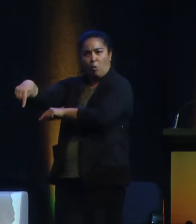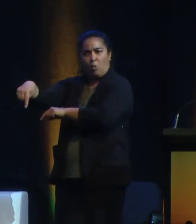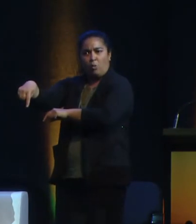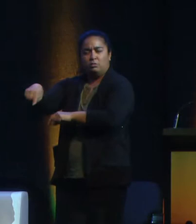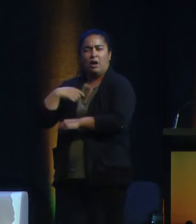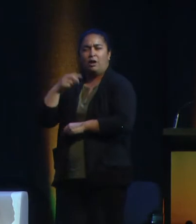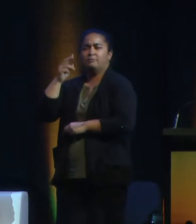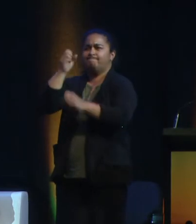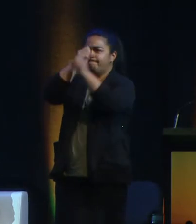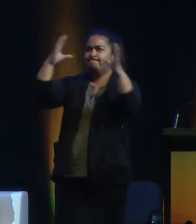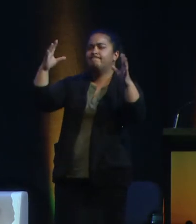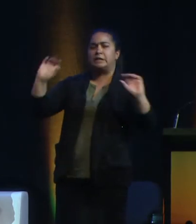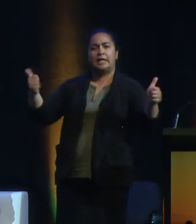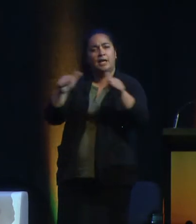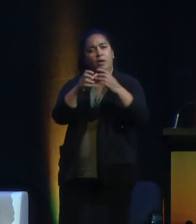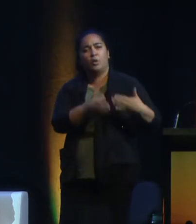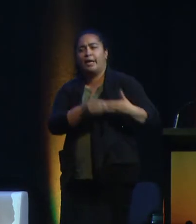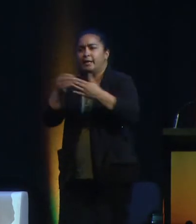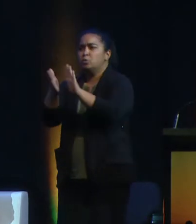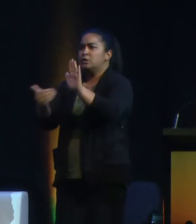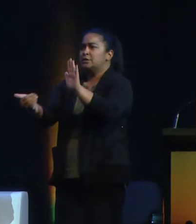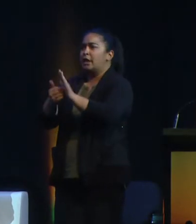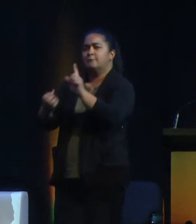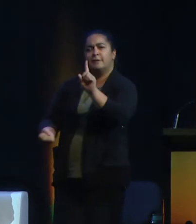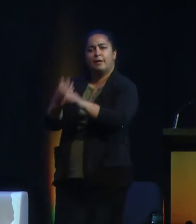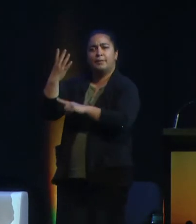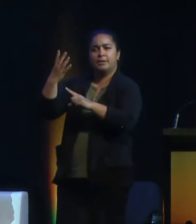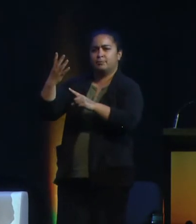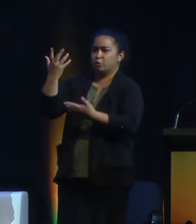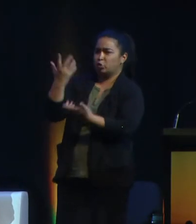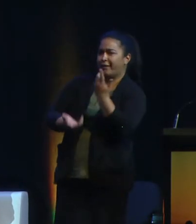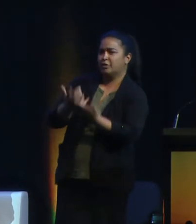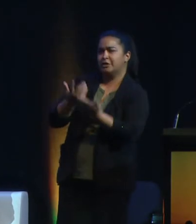New Zealand by developing tertiary education processes and programs that the rest of our